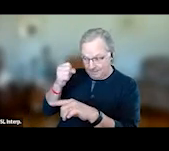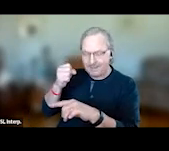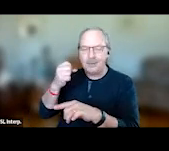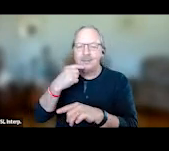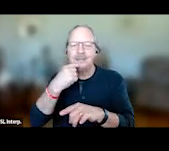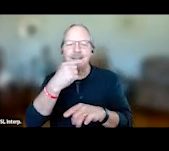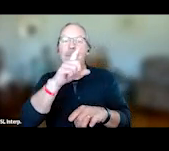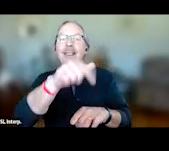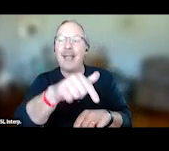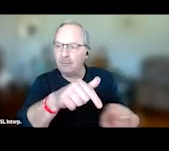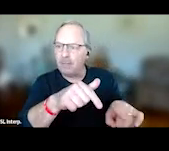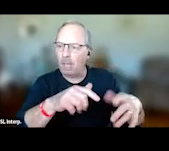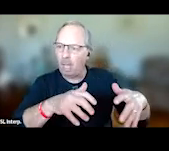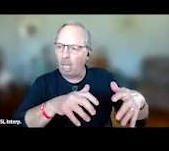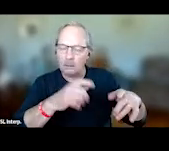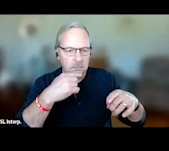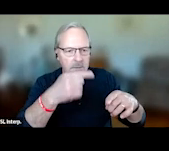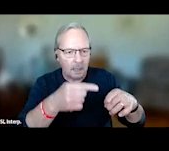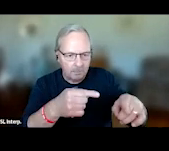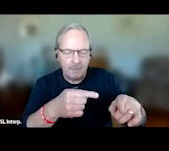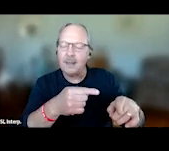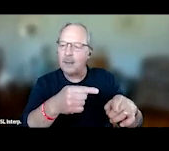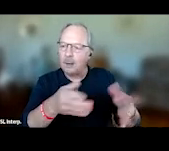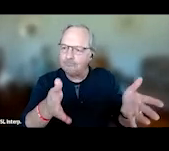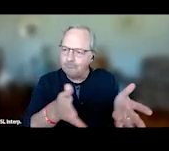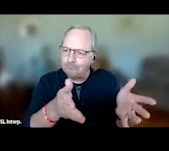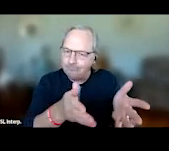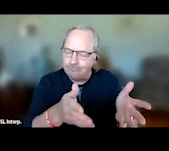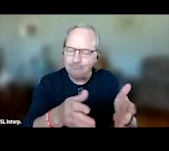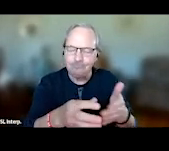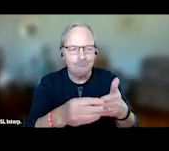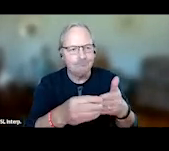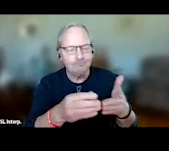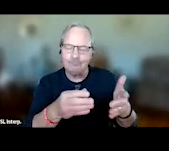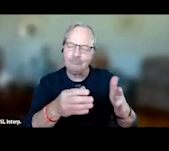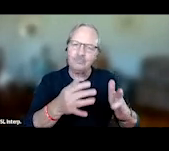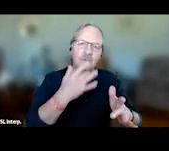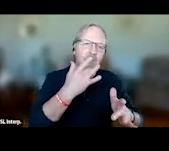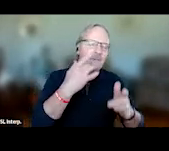Some questions that might facilitate positive memories would be asking like, what is your favorite holiday? What's your favorite holiday meal?